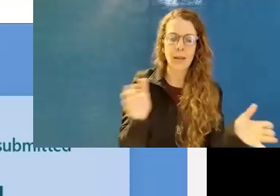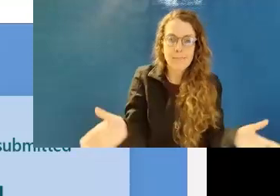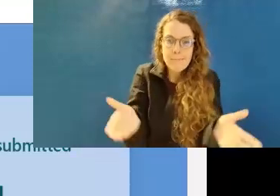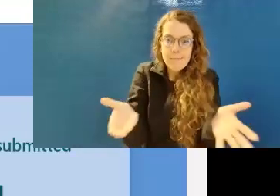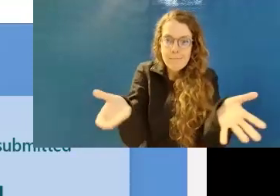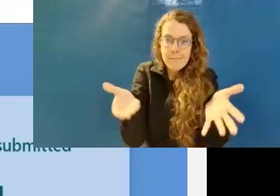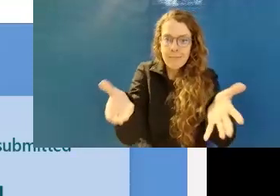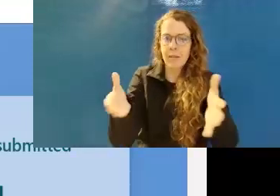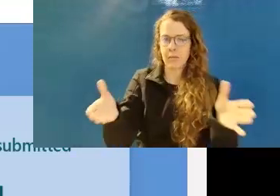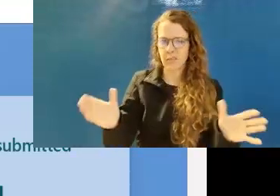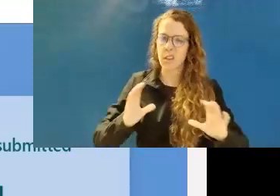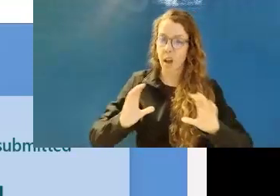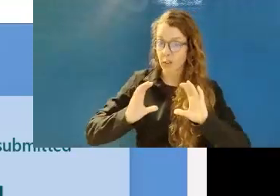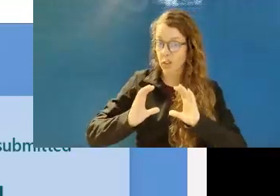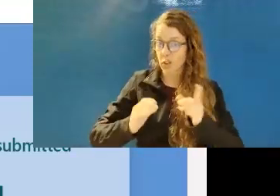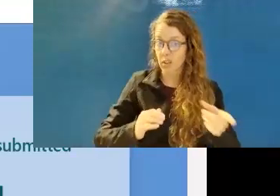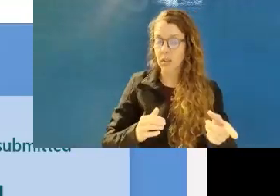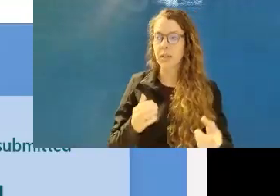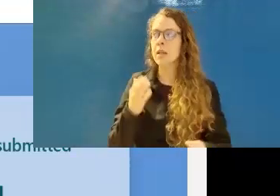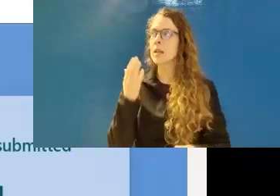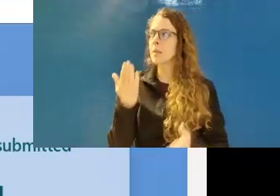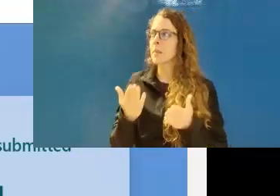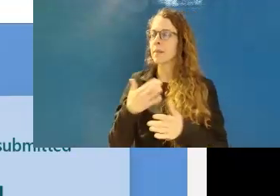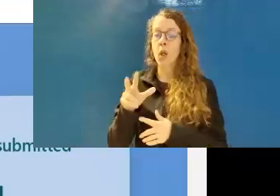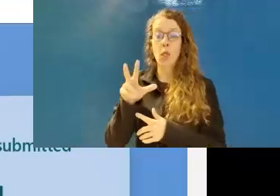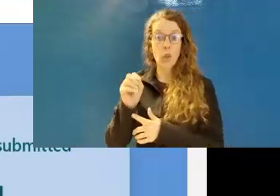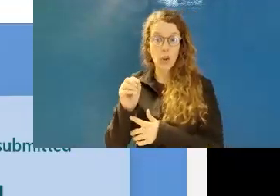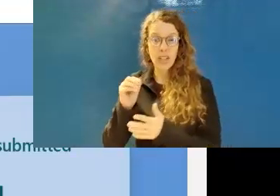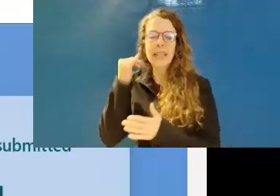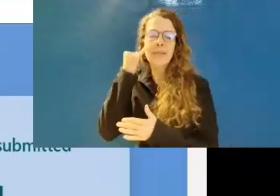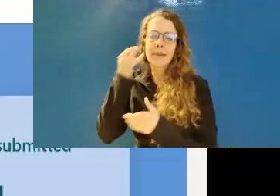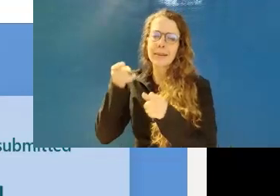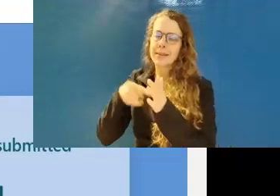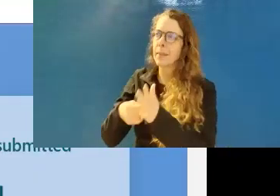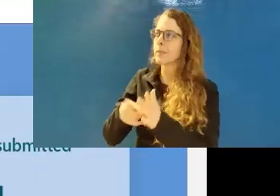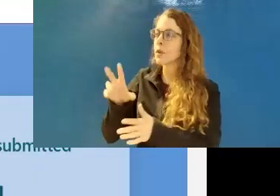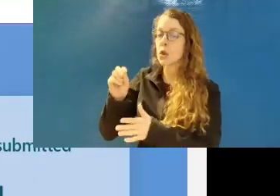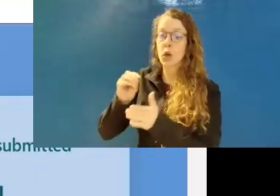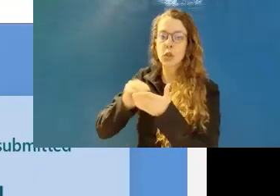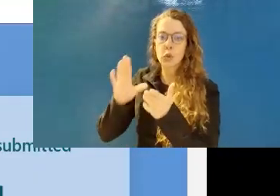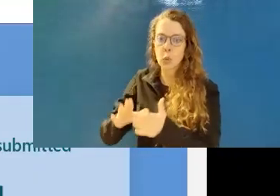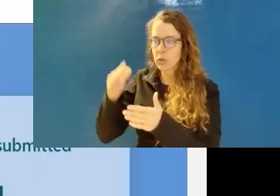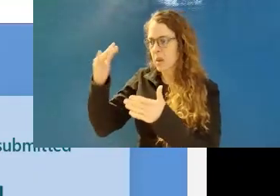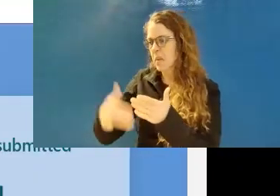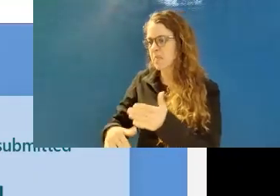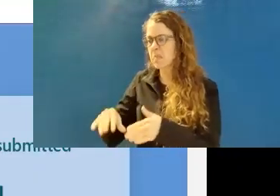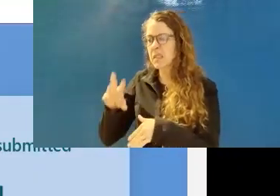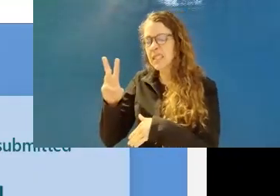You know, so maybe if you have like, 30 students, you're doing that maybe, like, you know, six, seven, eight times, you're